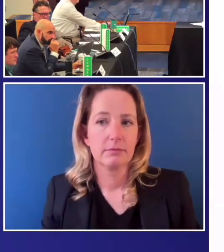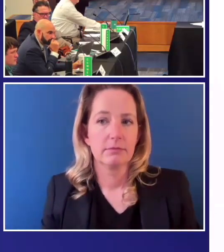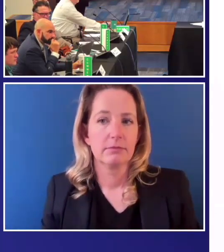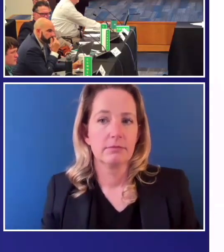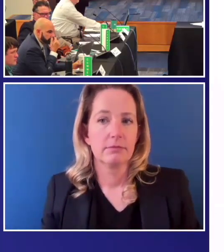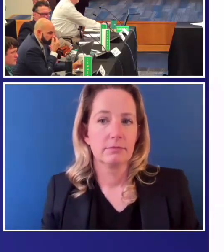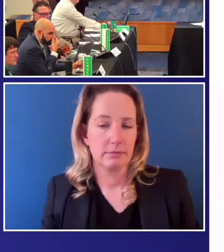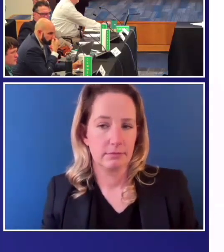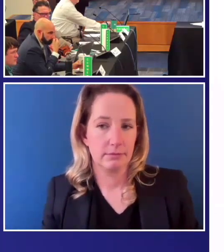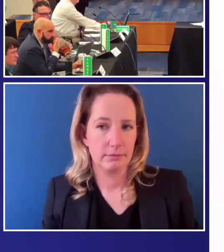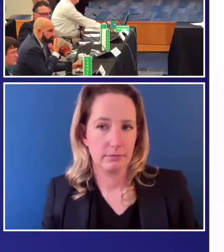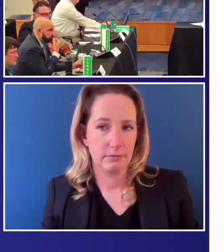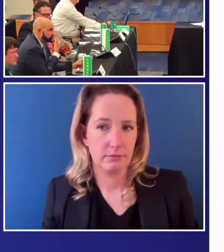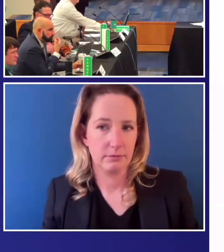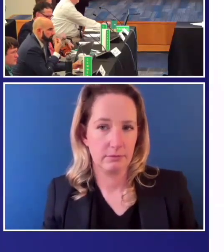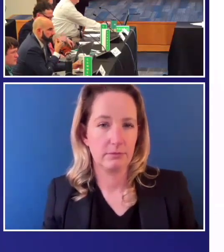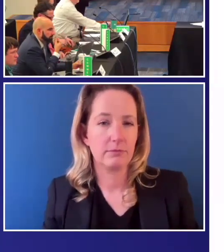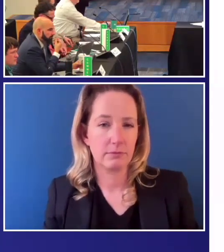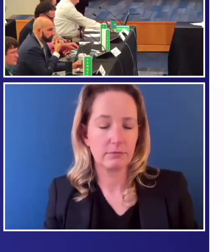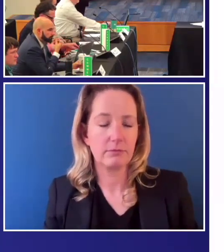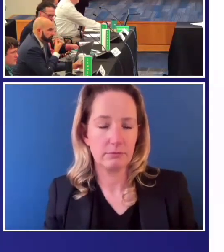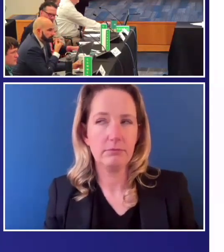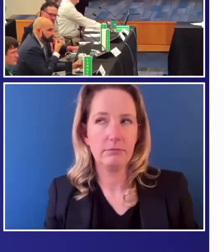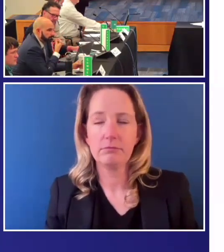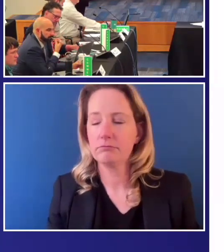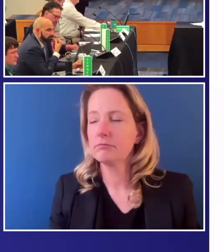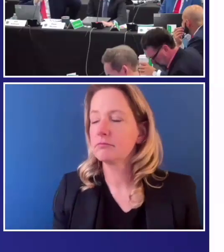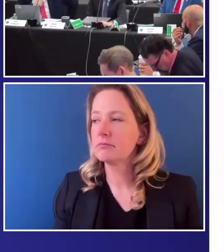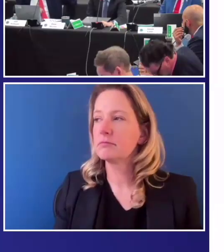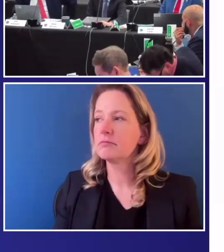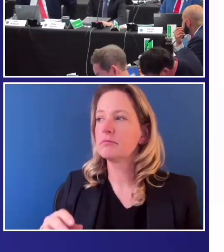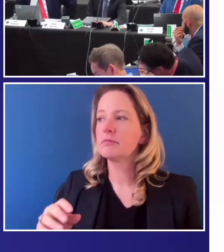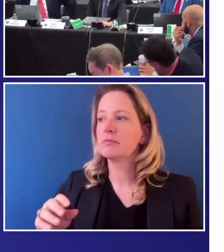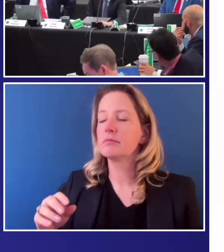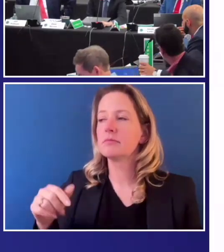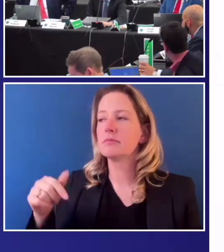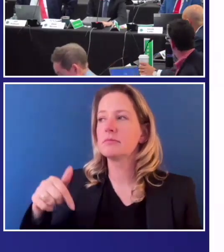We -- the Department has some authority under the appeals section.